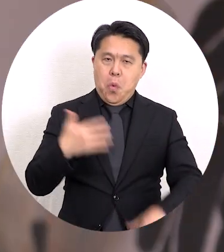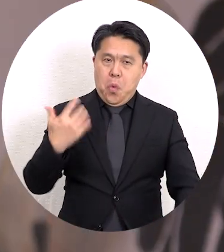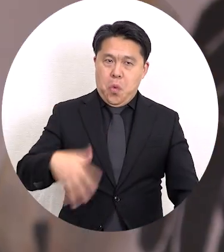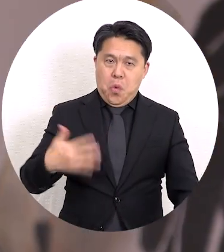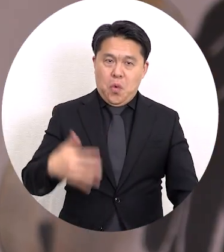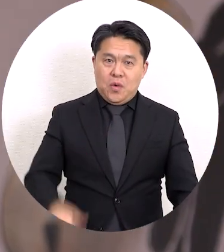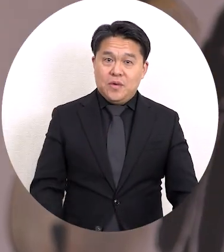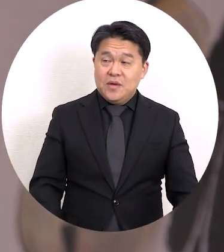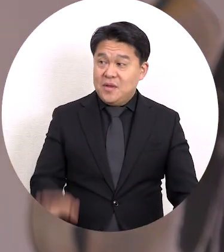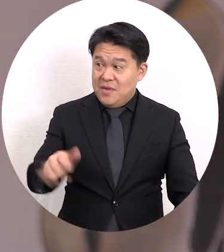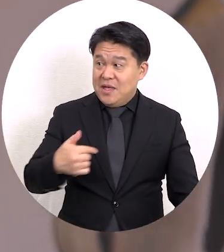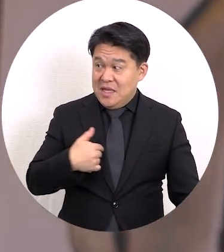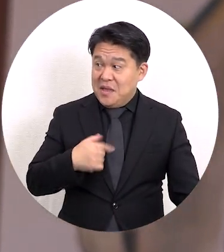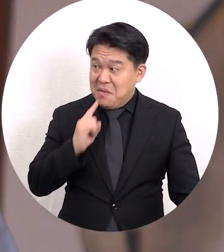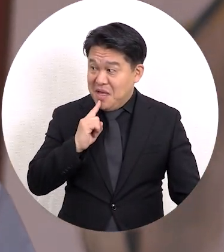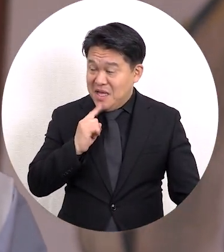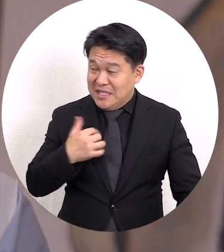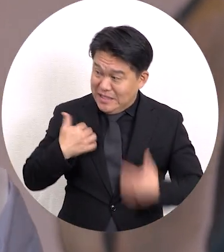So that's why I said it's really fun.